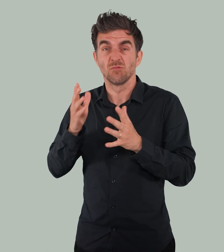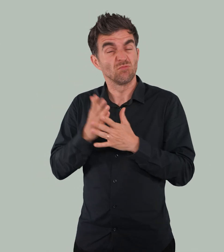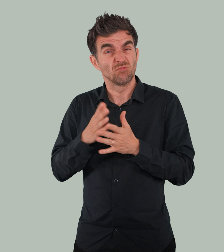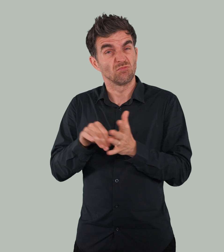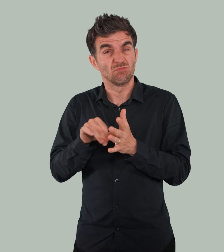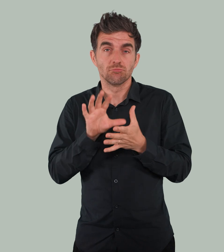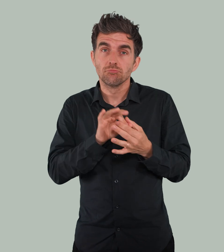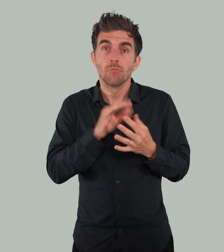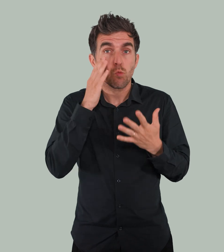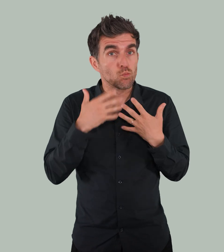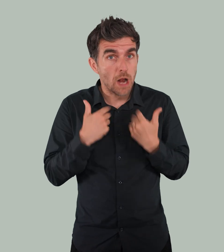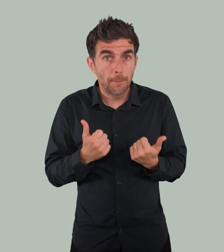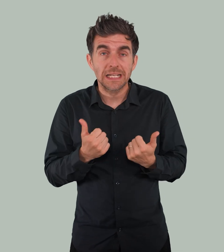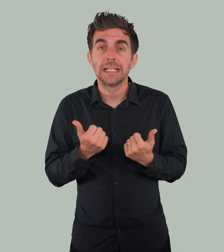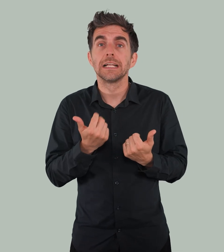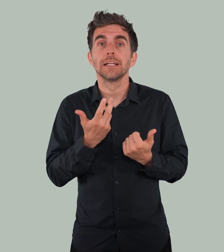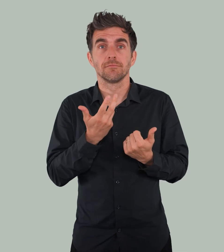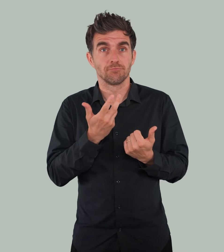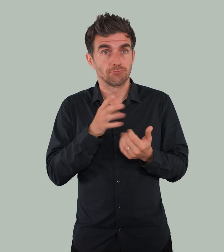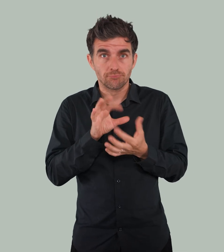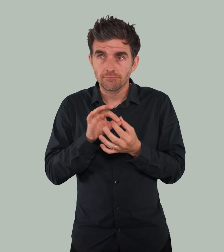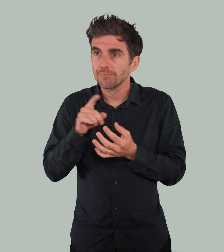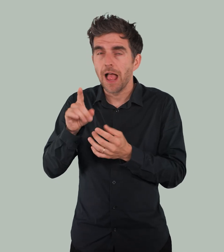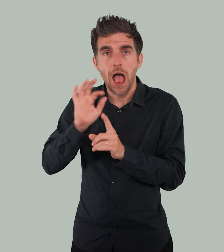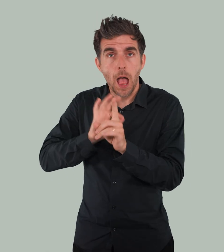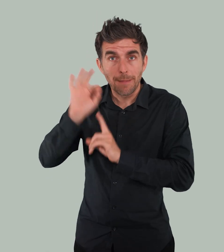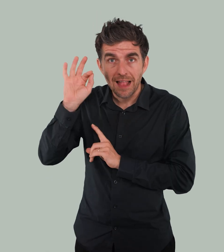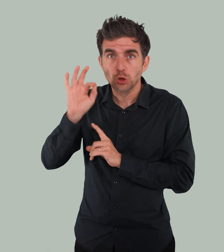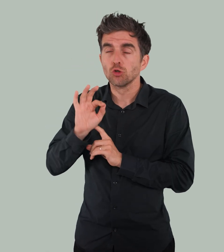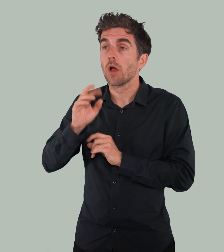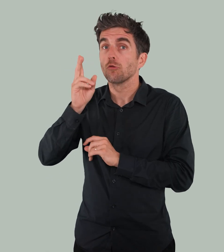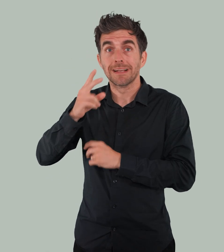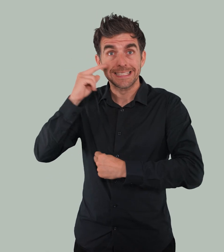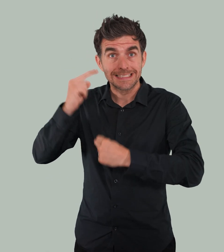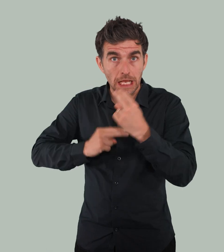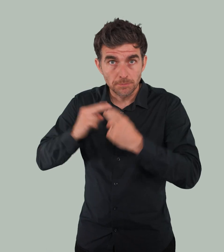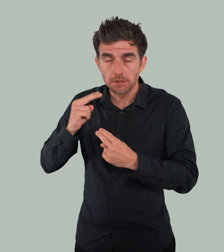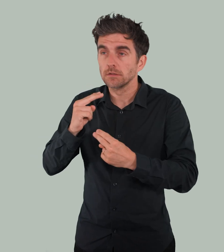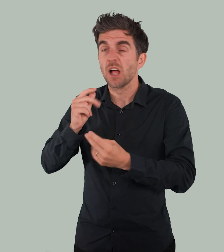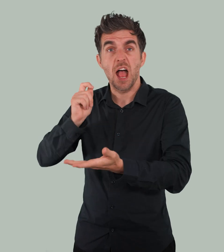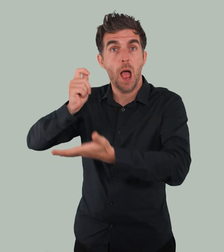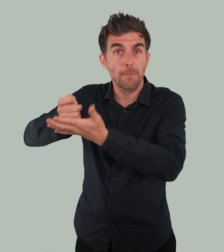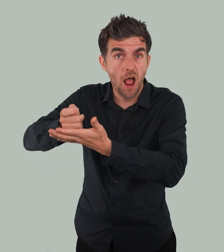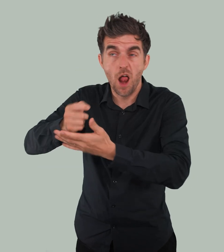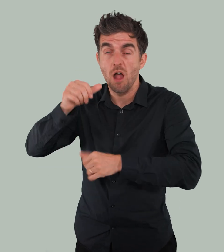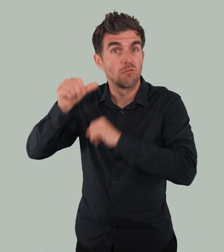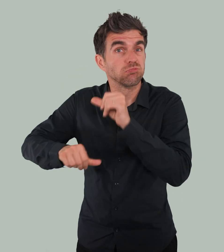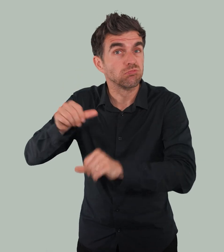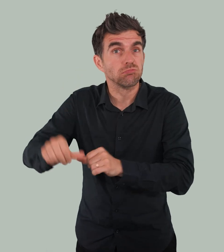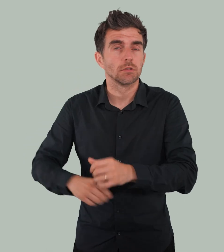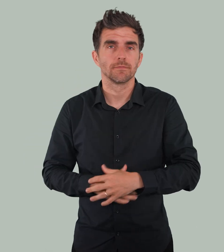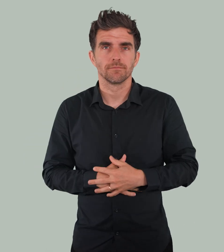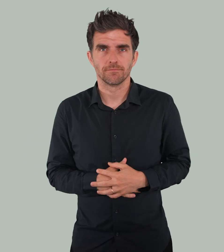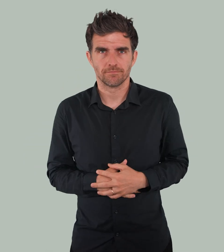with impacts on wellbeing, particularly during applications, reassessments and appeals.